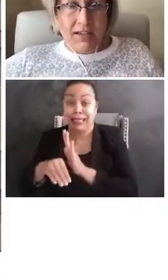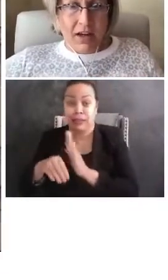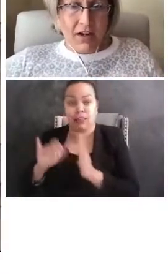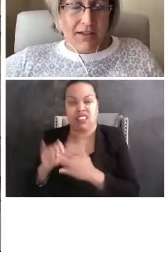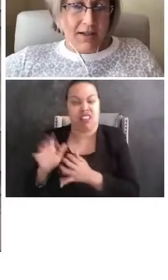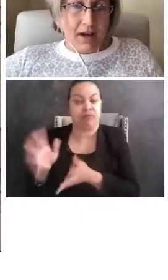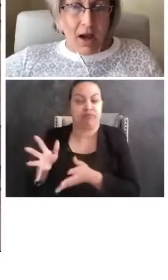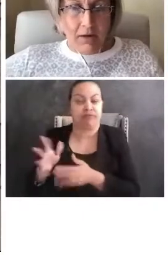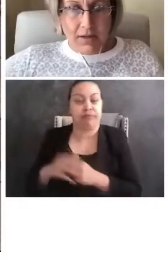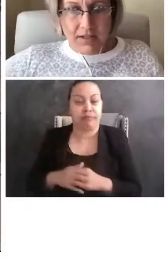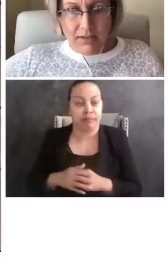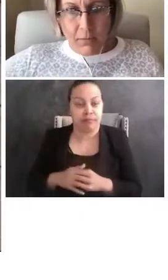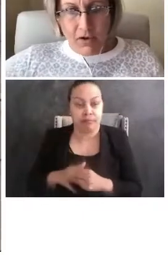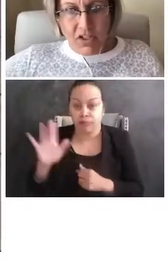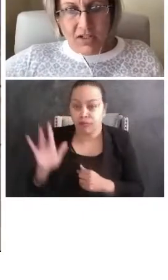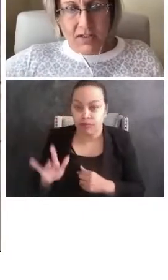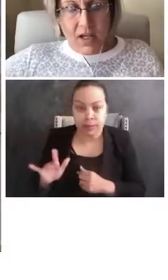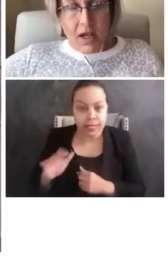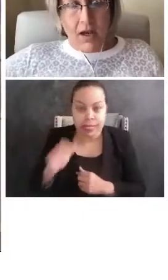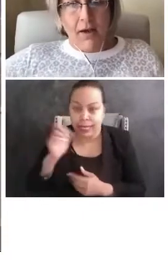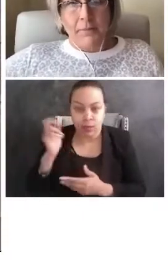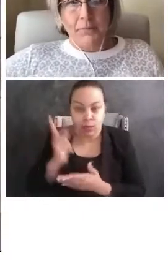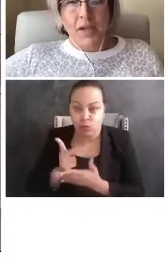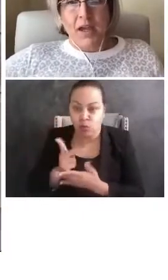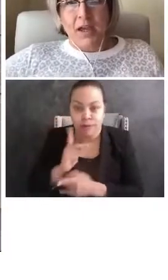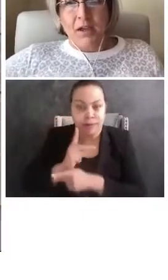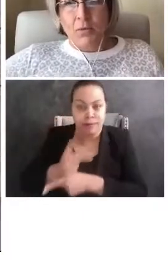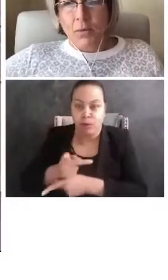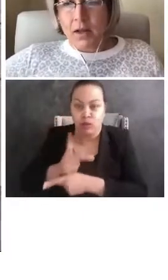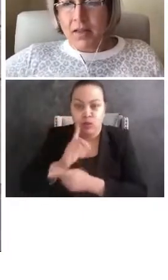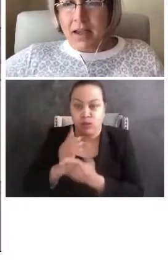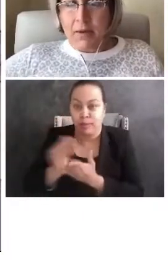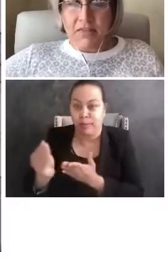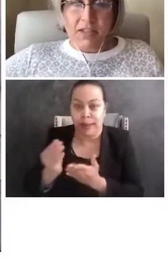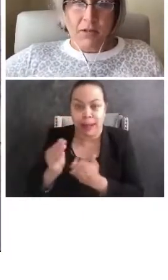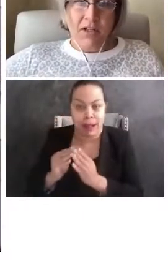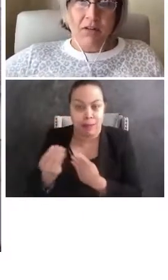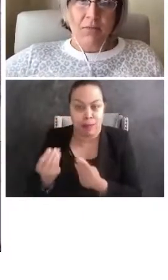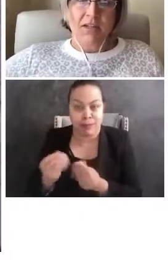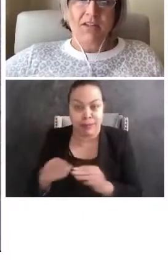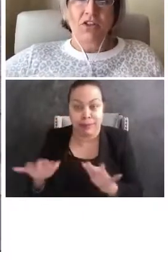These areas did not receive mortgages.